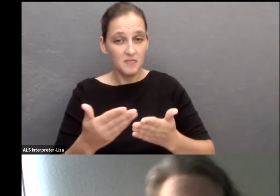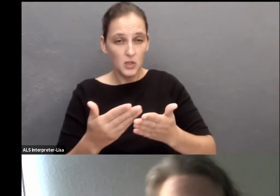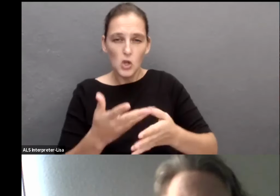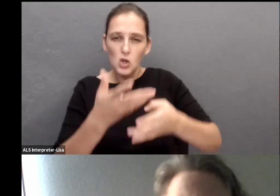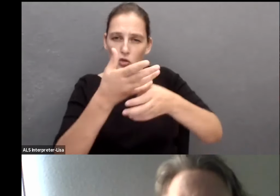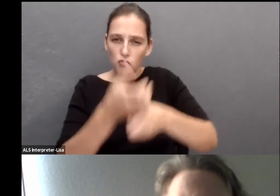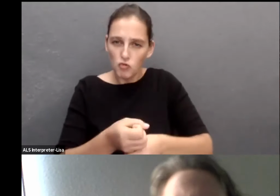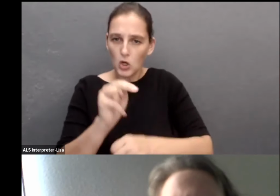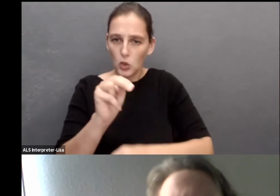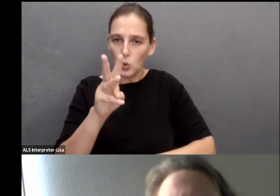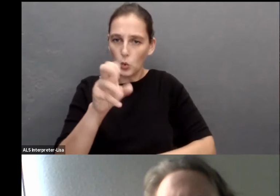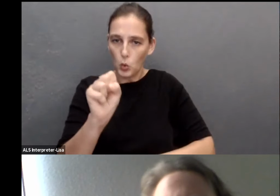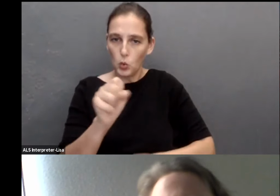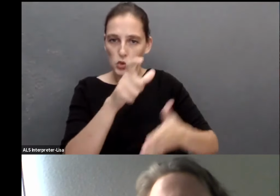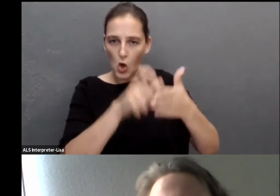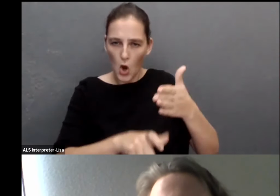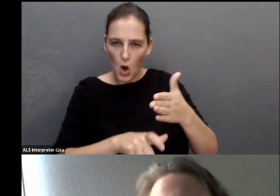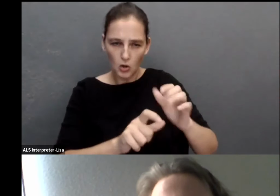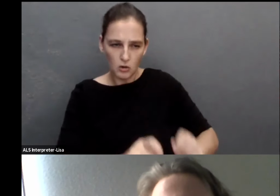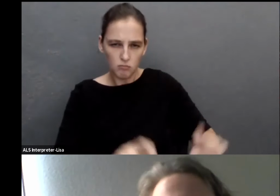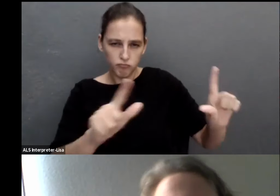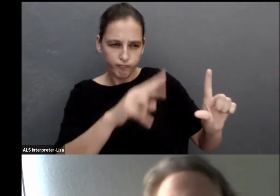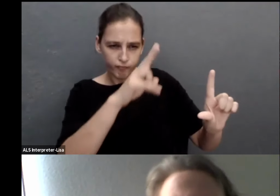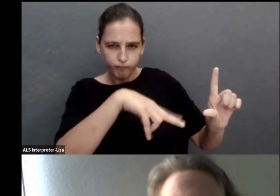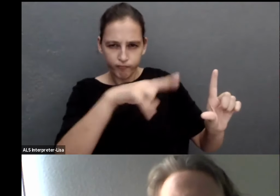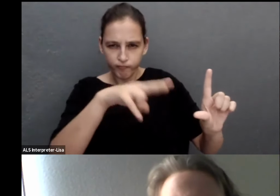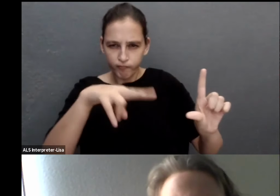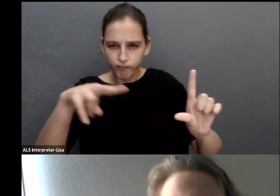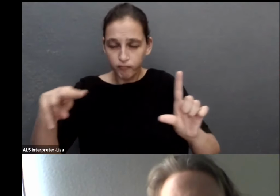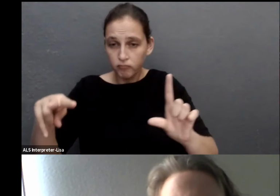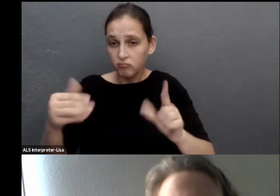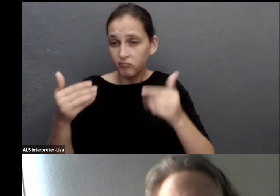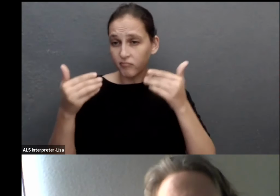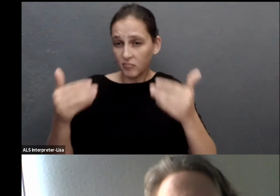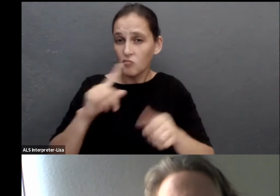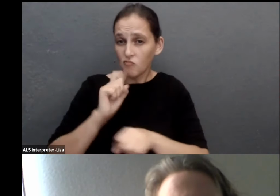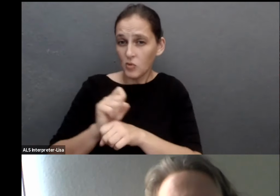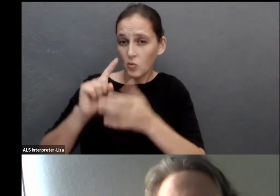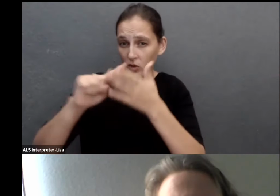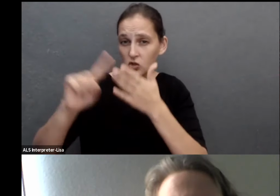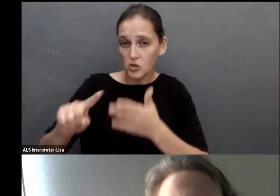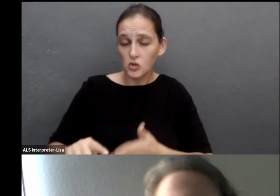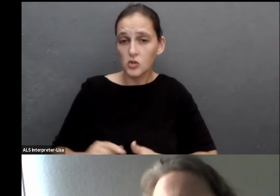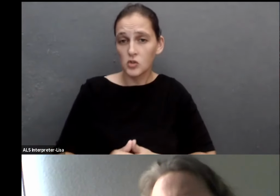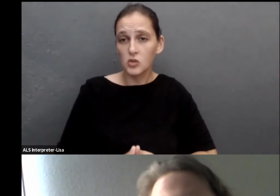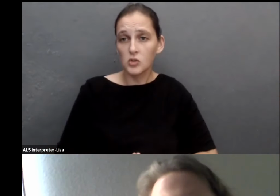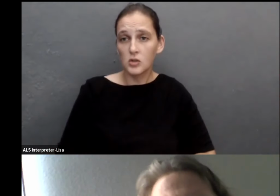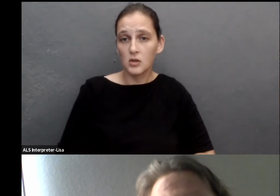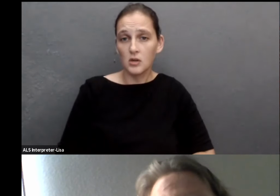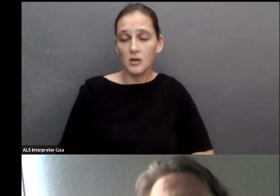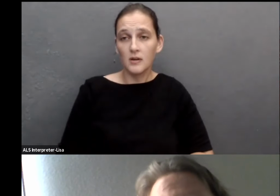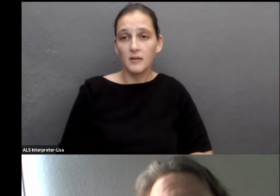to get your information and do your research. There's a lot of stories out there